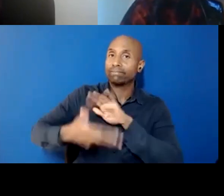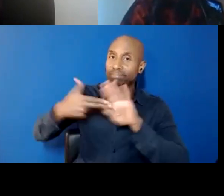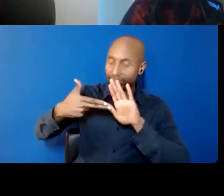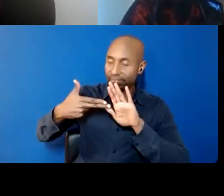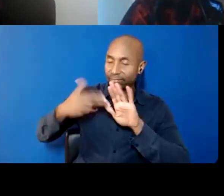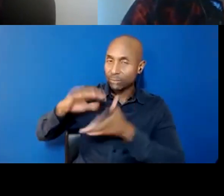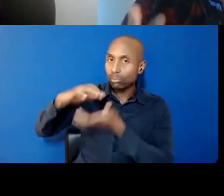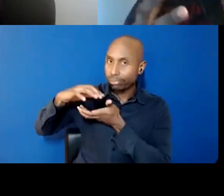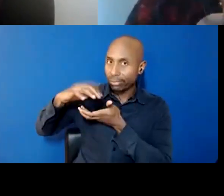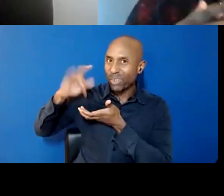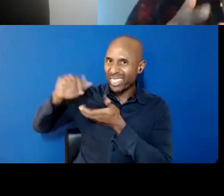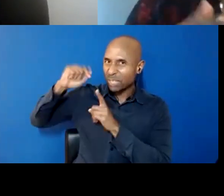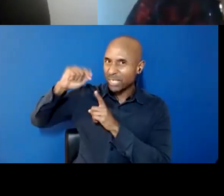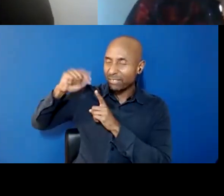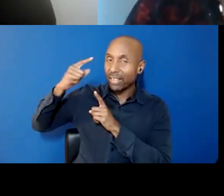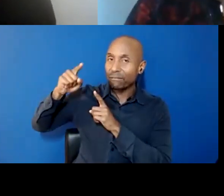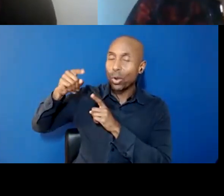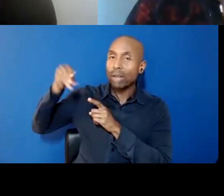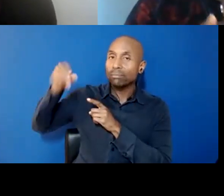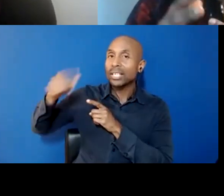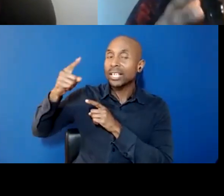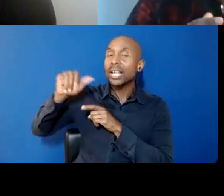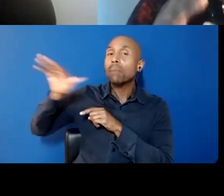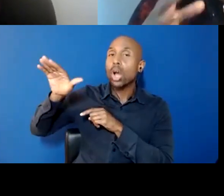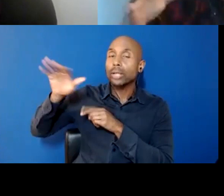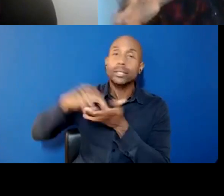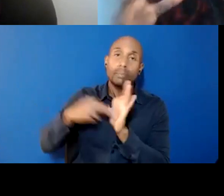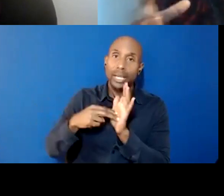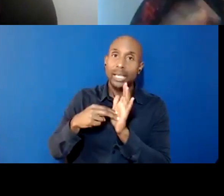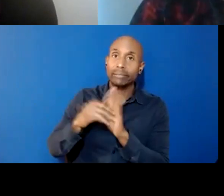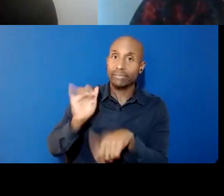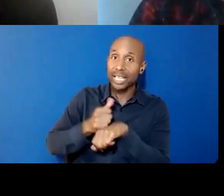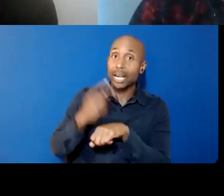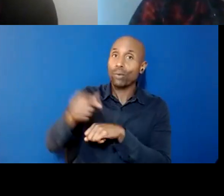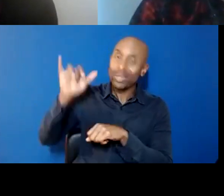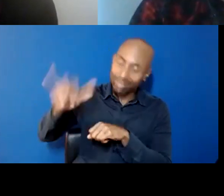That was specifically made for that purpose and that is why we asked students to vote